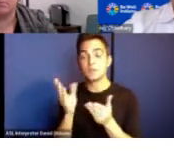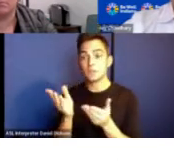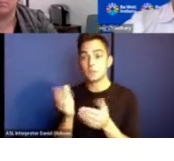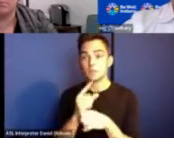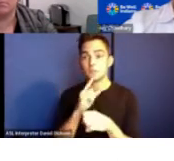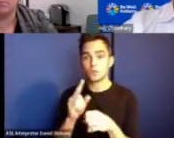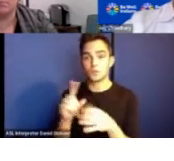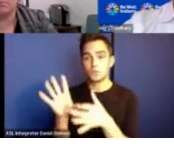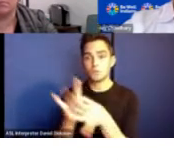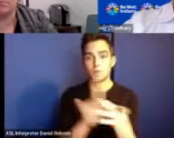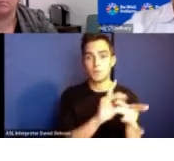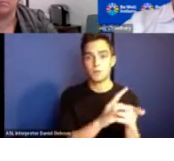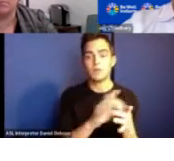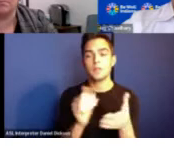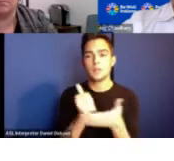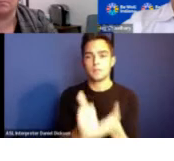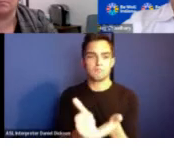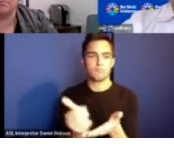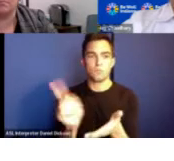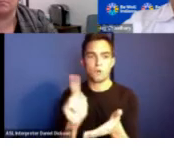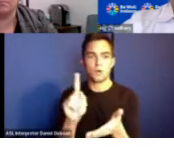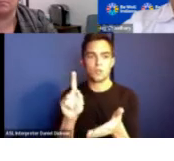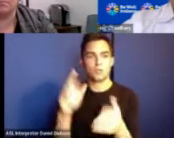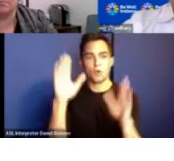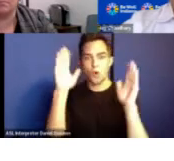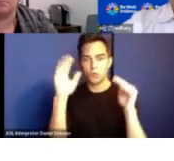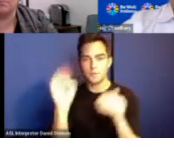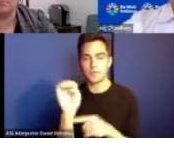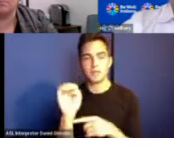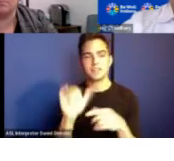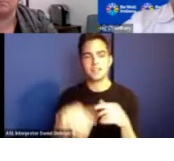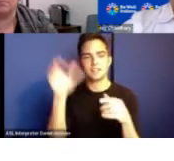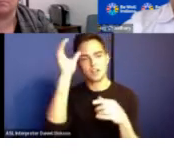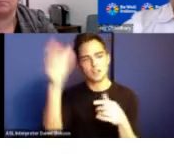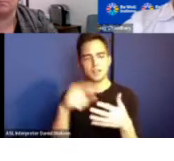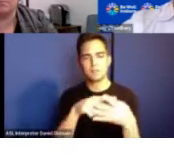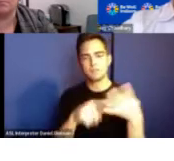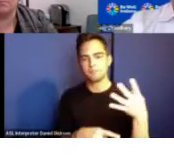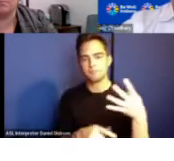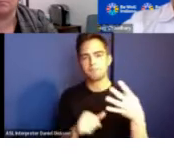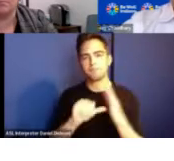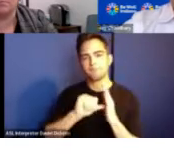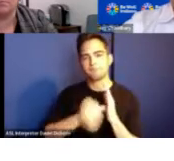where you hope to be. So those are the concepts underpinning our work and you will hear much more about that work in detail